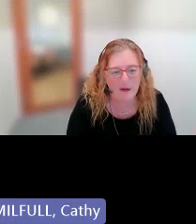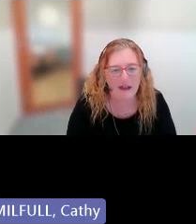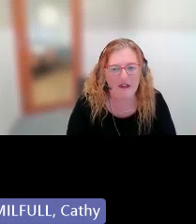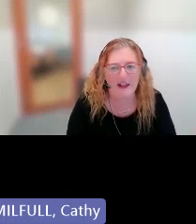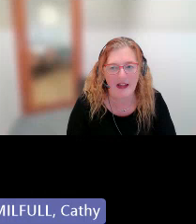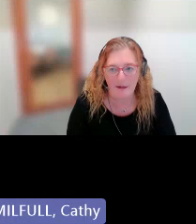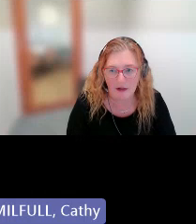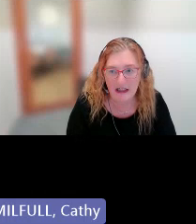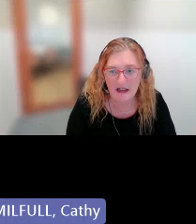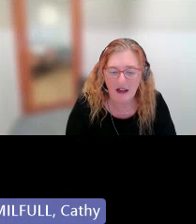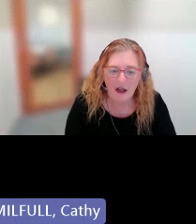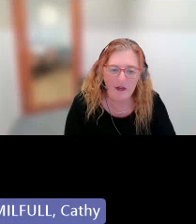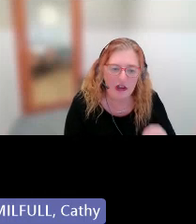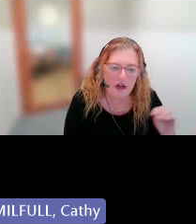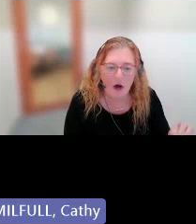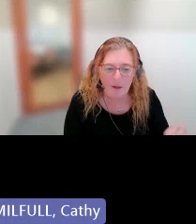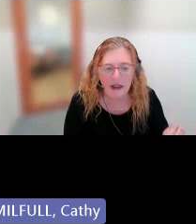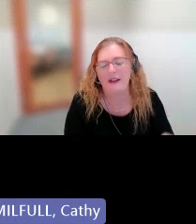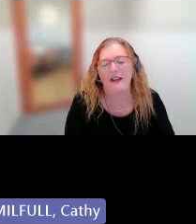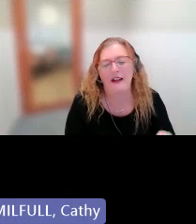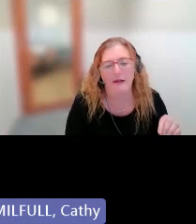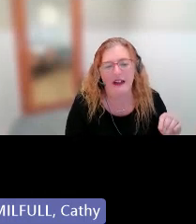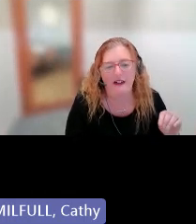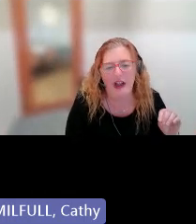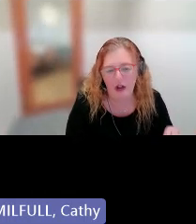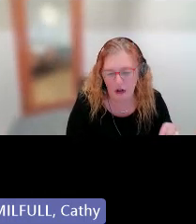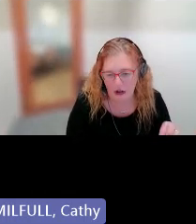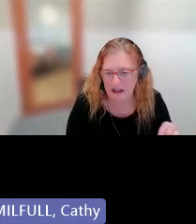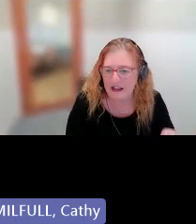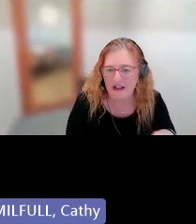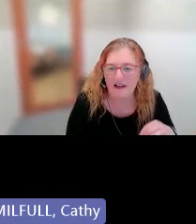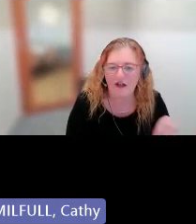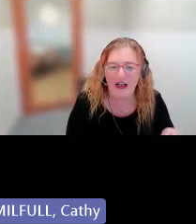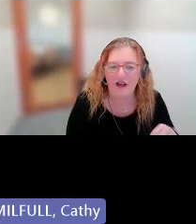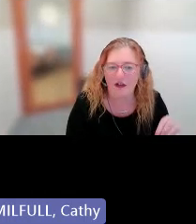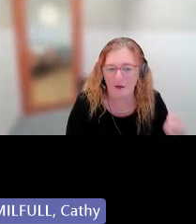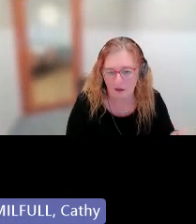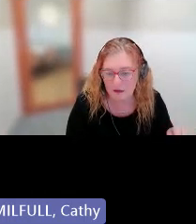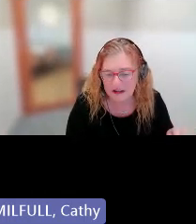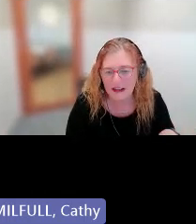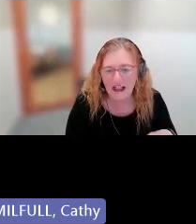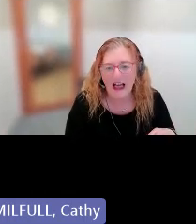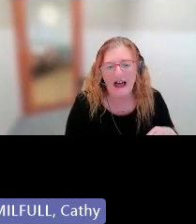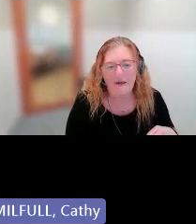you a bit of a summary of the topics that are included in this tranche of rules.